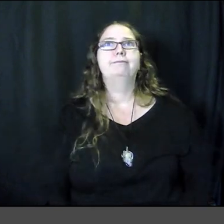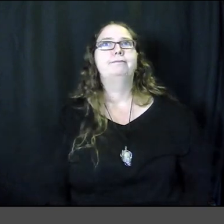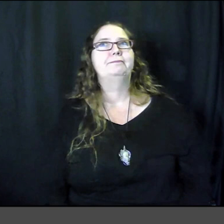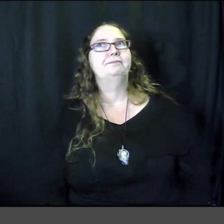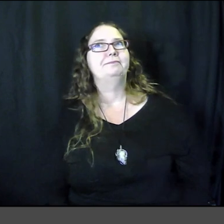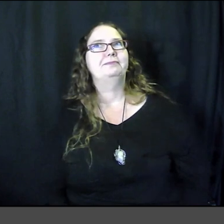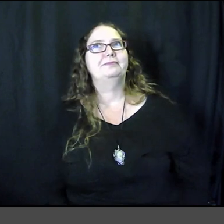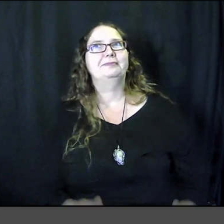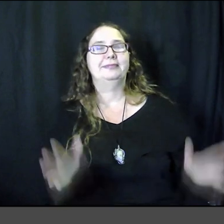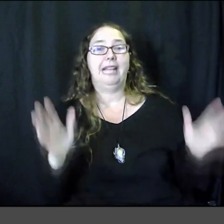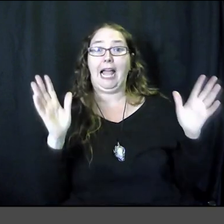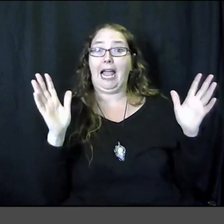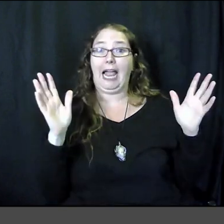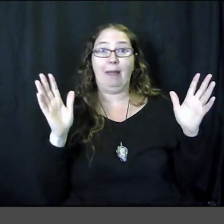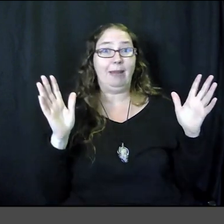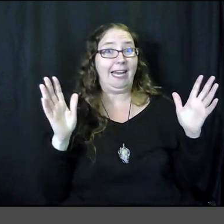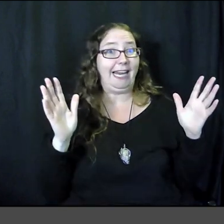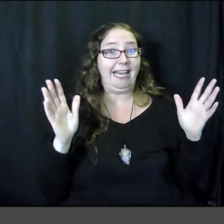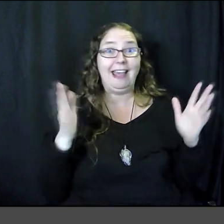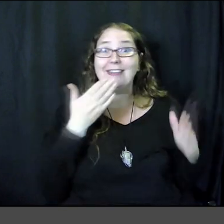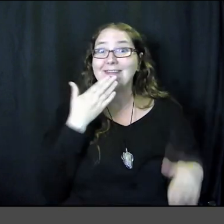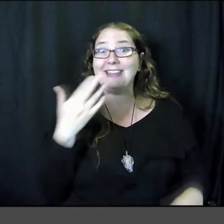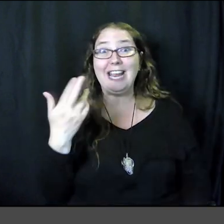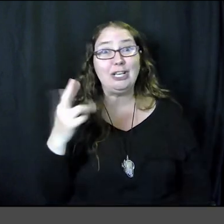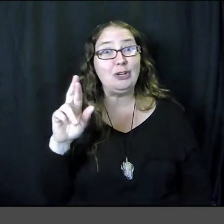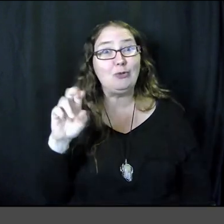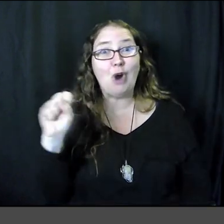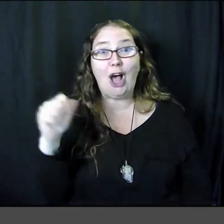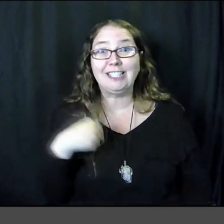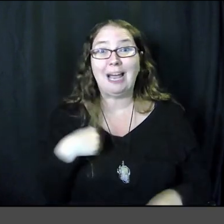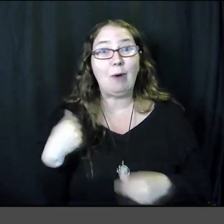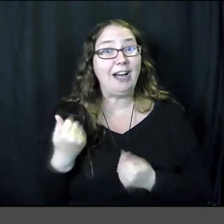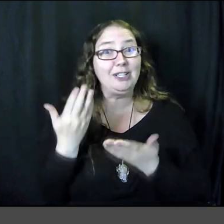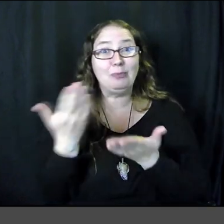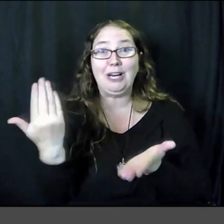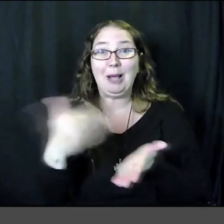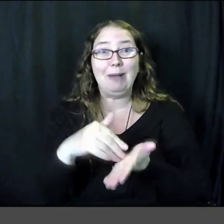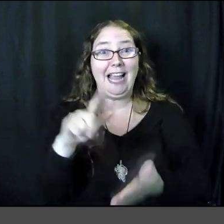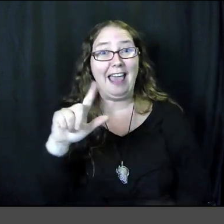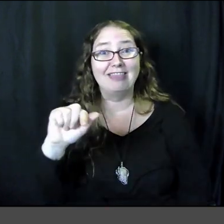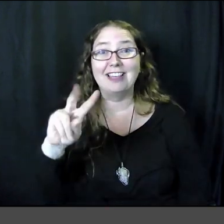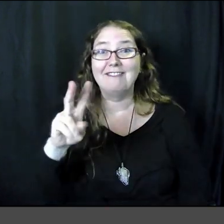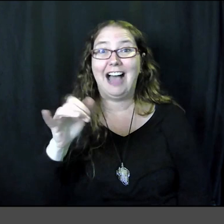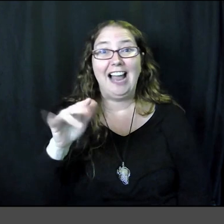I WANTED TO BRING THE LEVIATHAN BACK, SO THANK YOU ROSS.